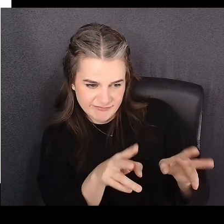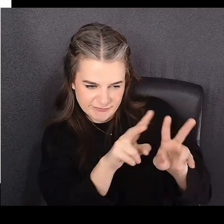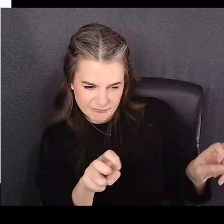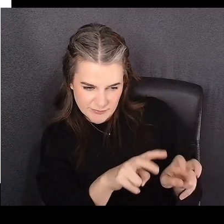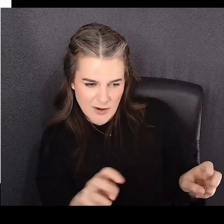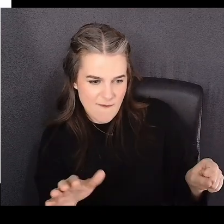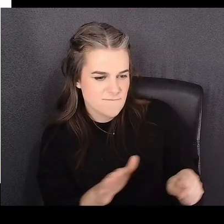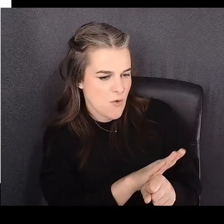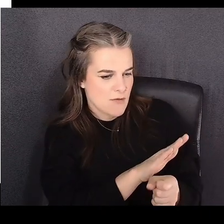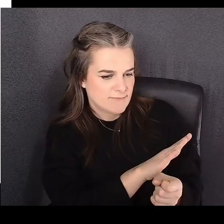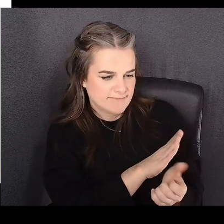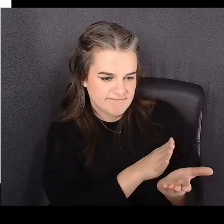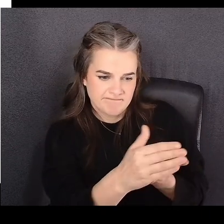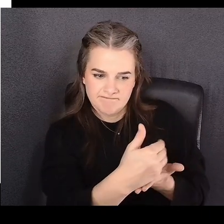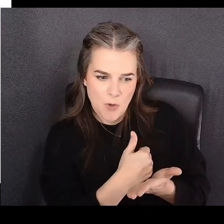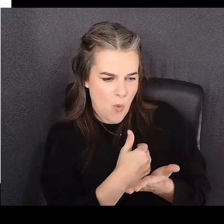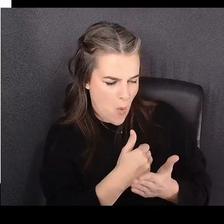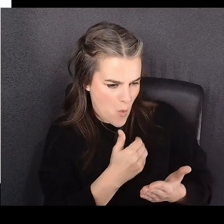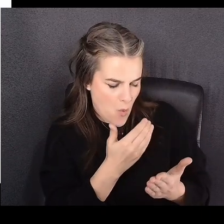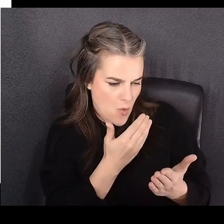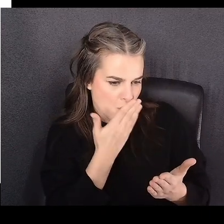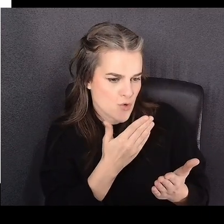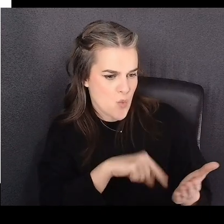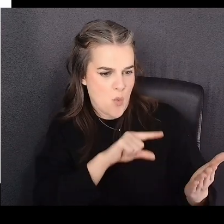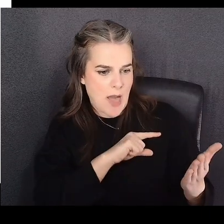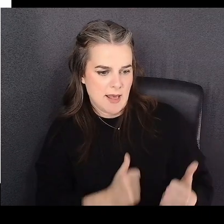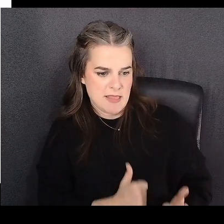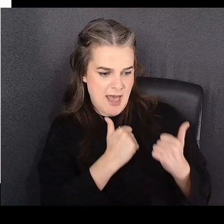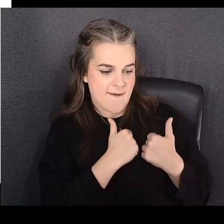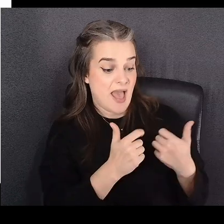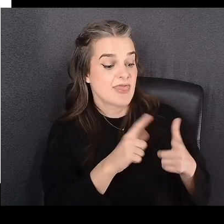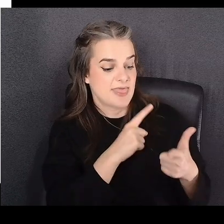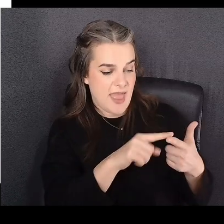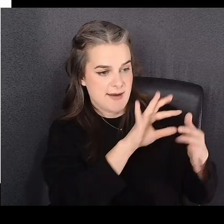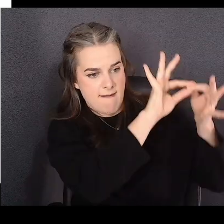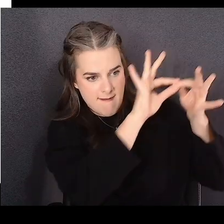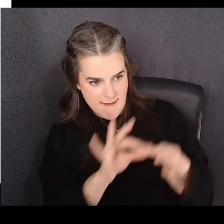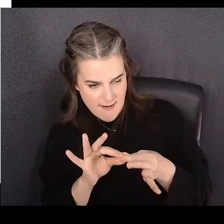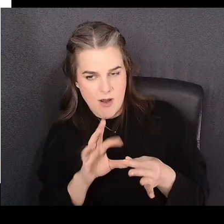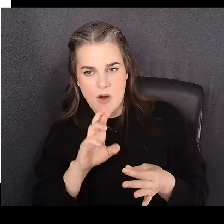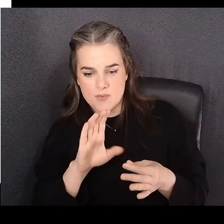needs, and always tying in that rec therapy background to really just make sure that we're